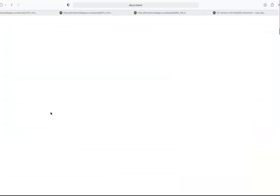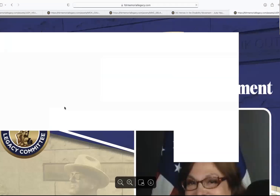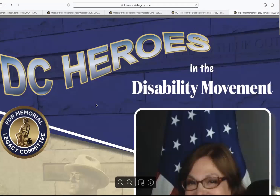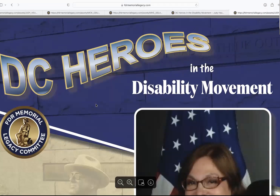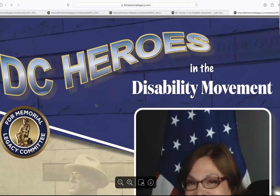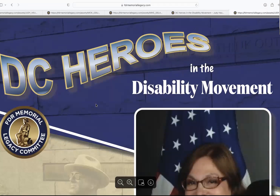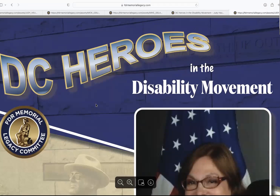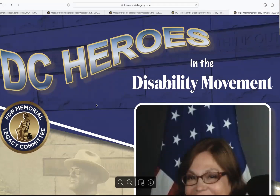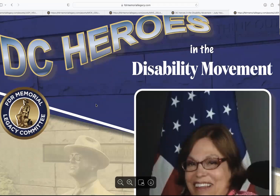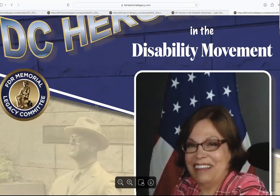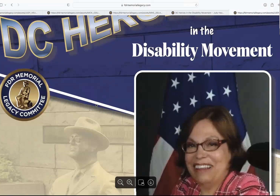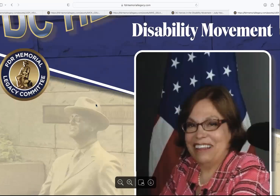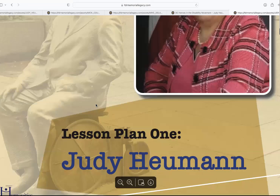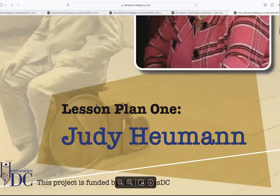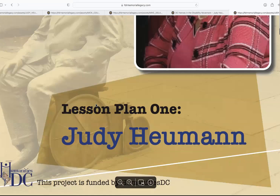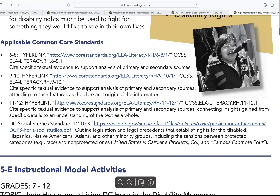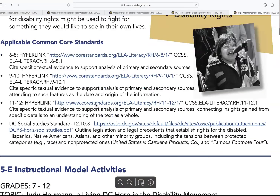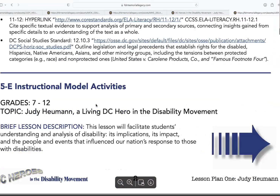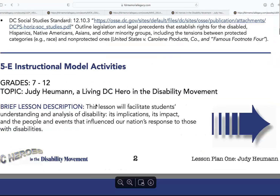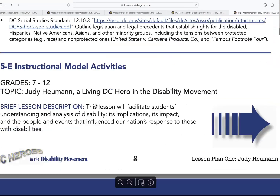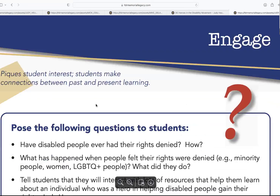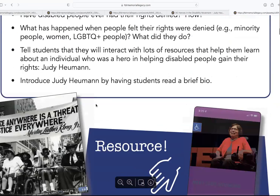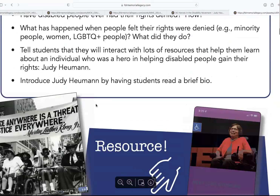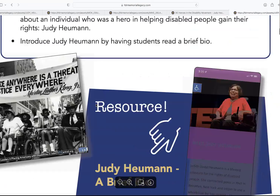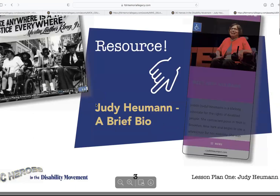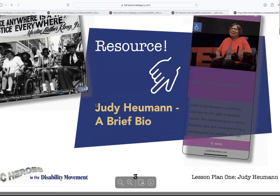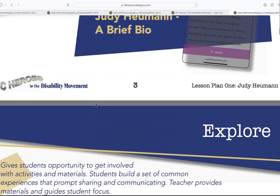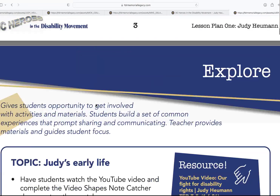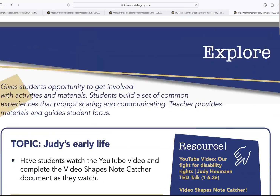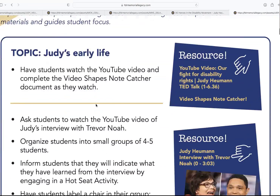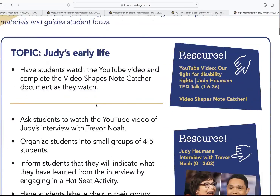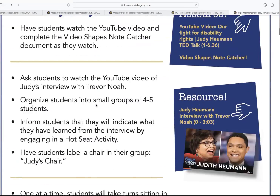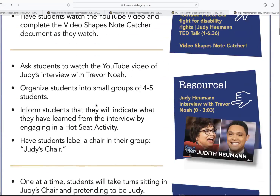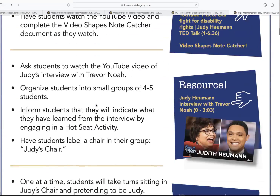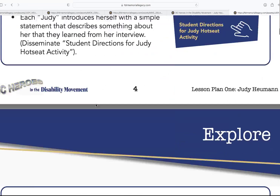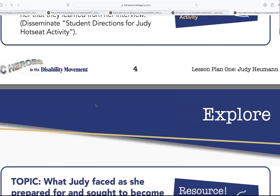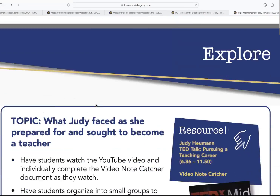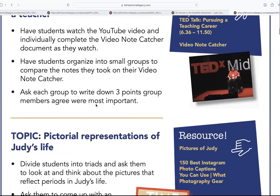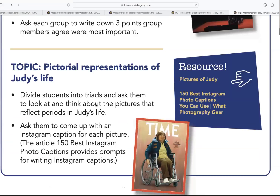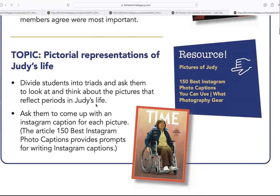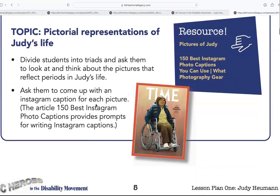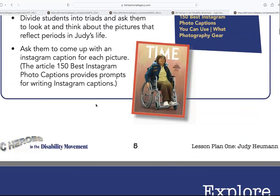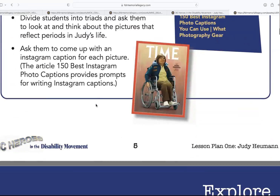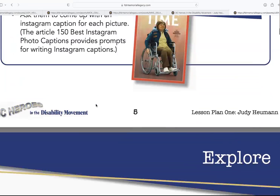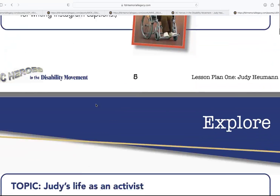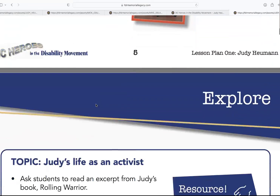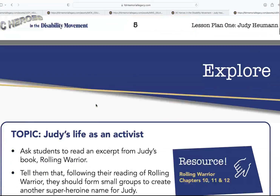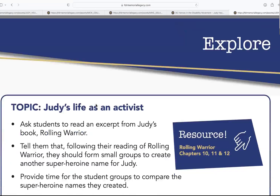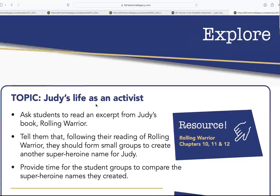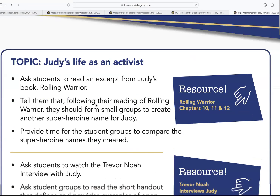We had them, as I indicated before, create a comic strip.